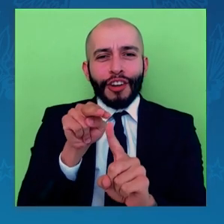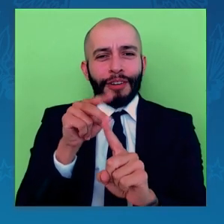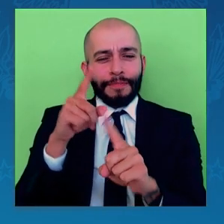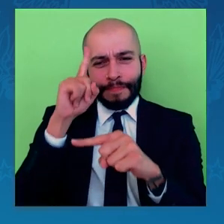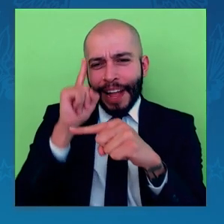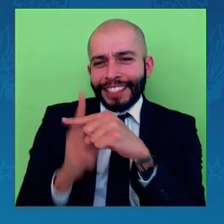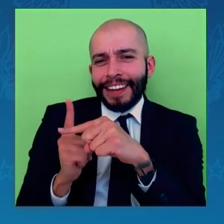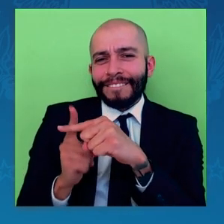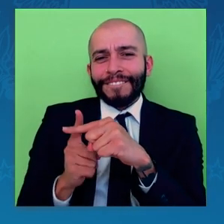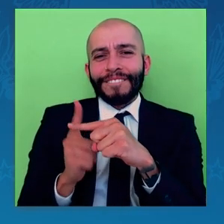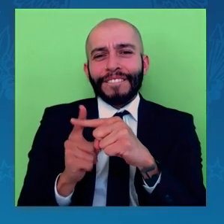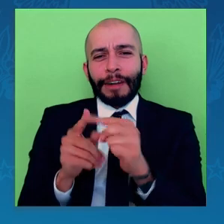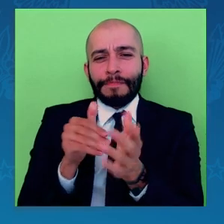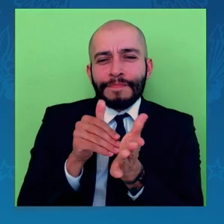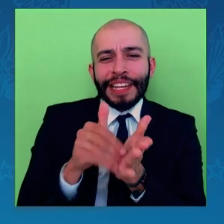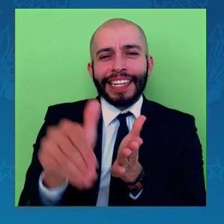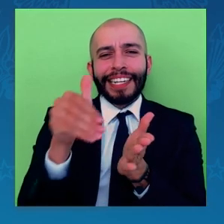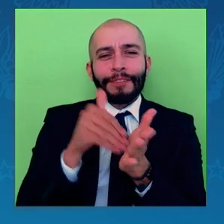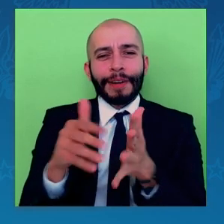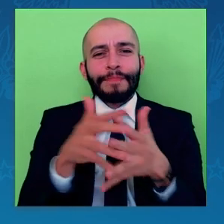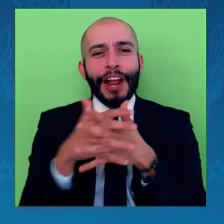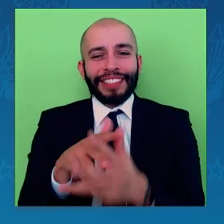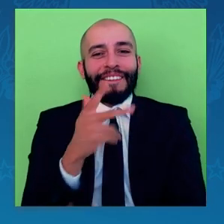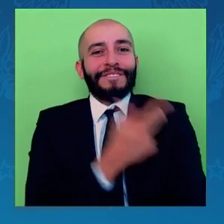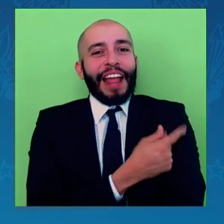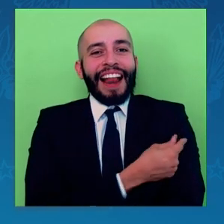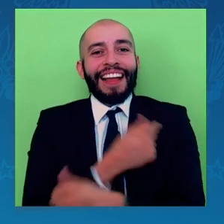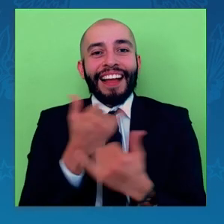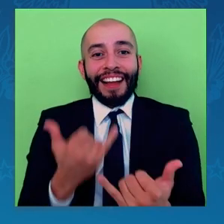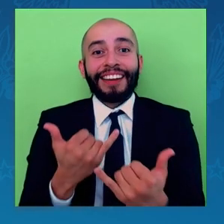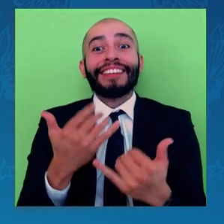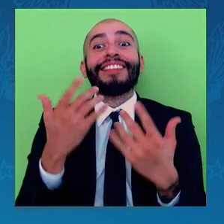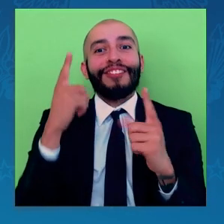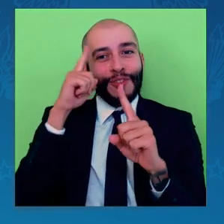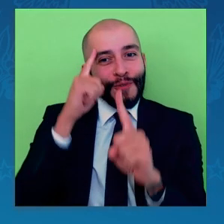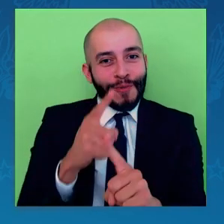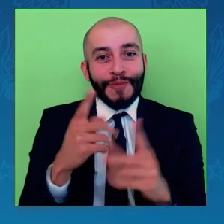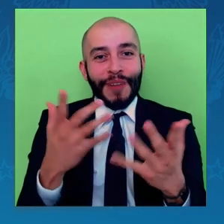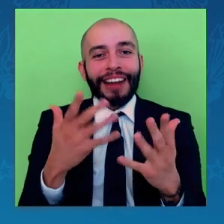five through 11 and booster shots just recently being made available to all adults.